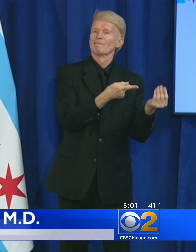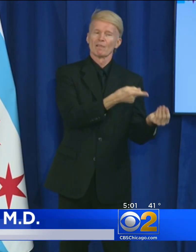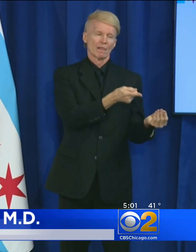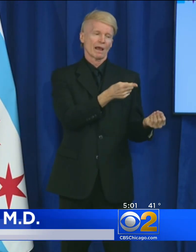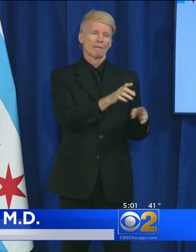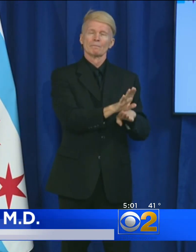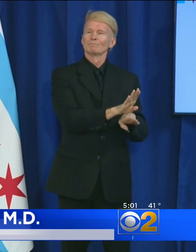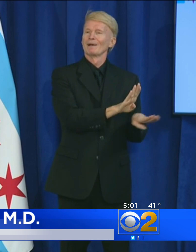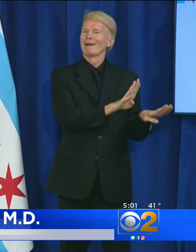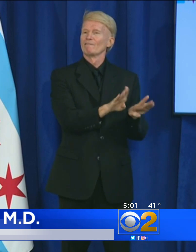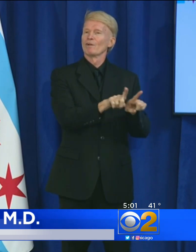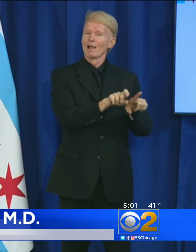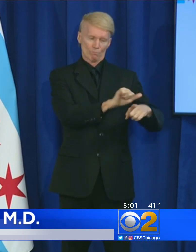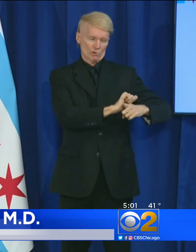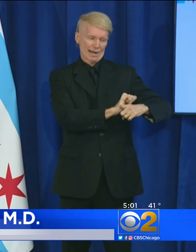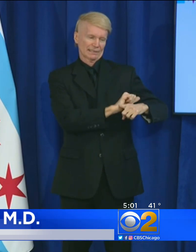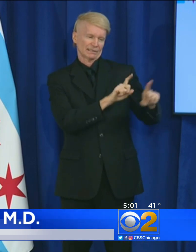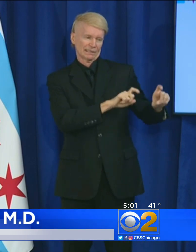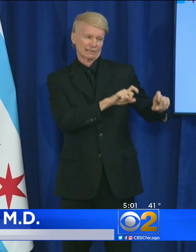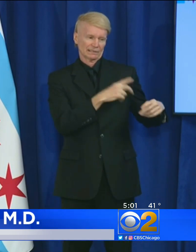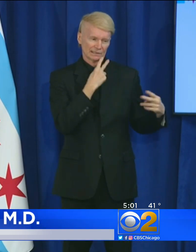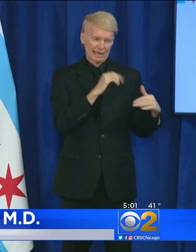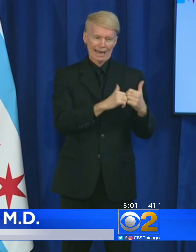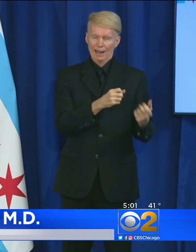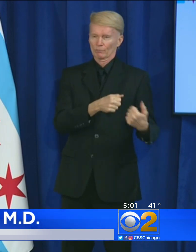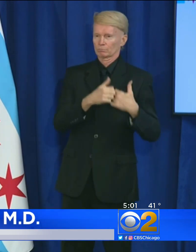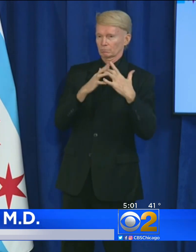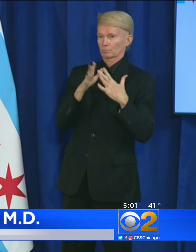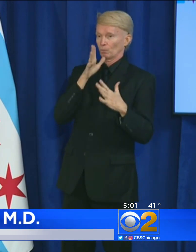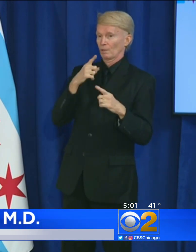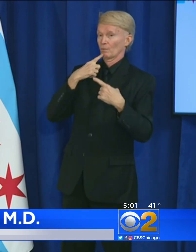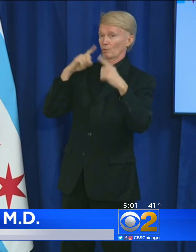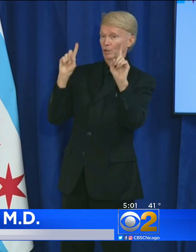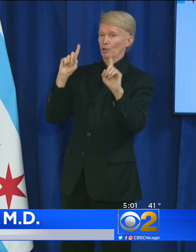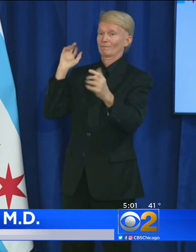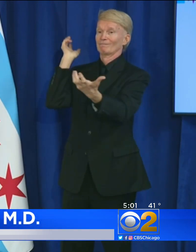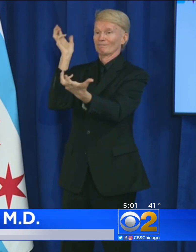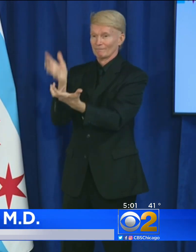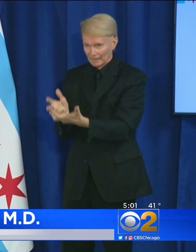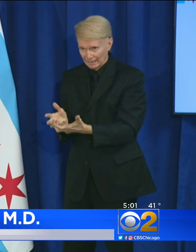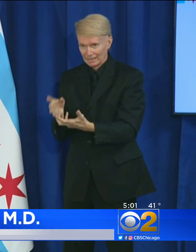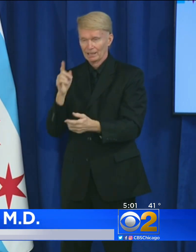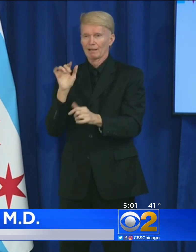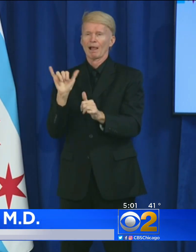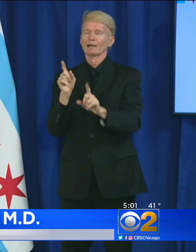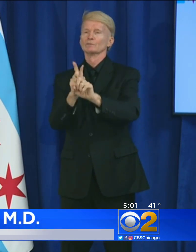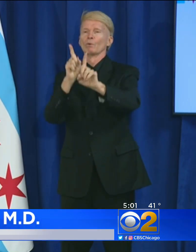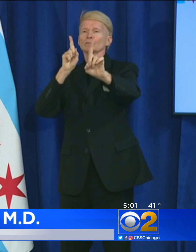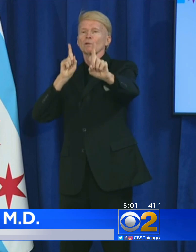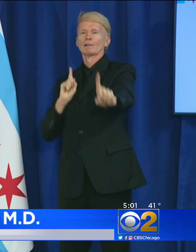VACCINE OUT. WE USED OUR FLU CLINICS AS AN OPPORTUNITY TO PRACTICE FOR OUR COVID 19 VACCINE